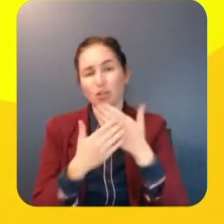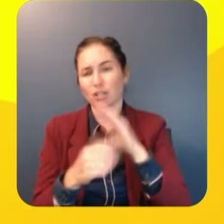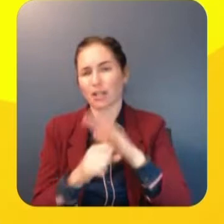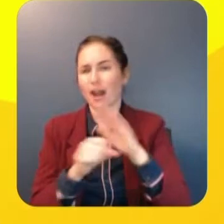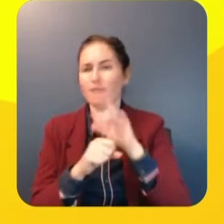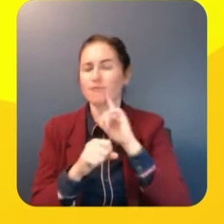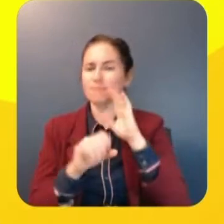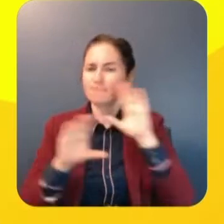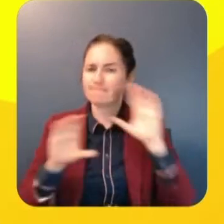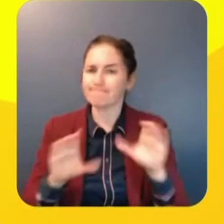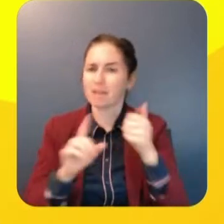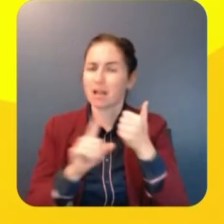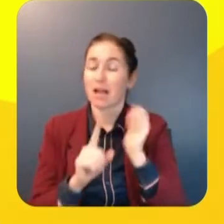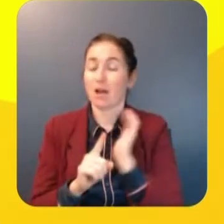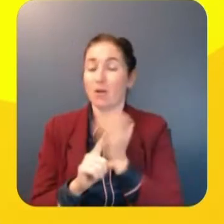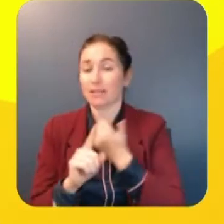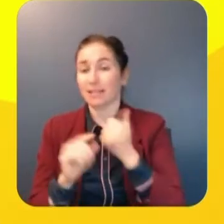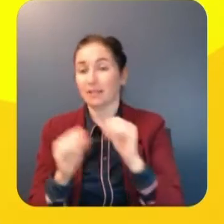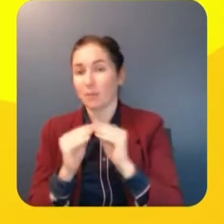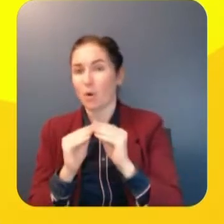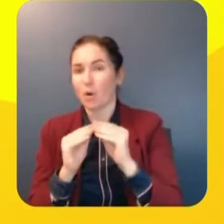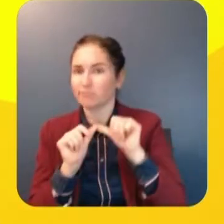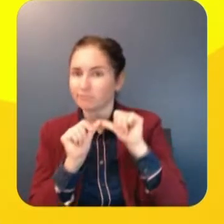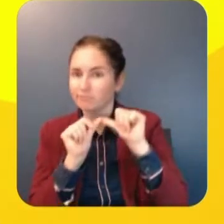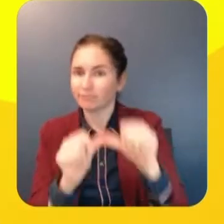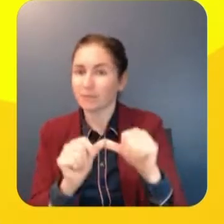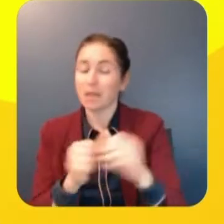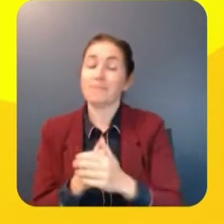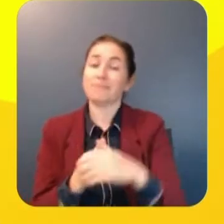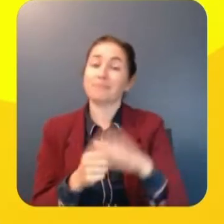I think the other side of wanting to making sure that our goal for